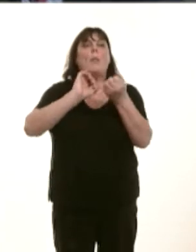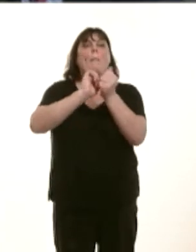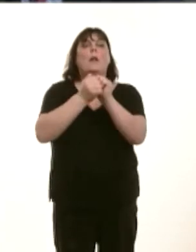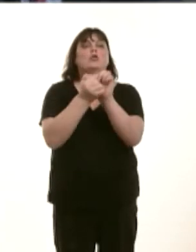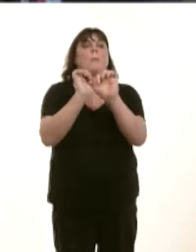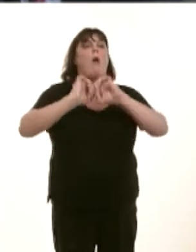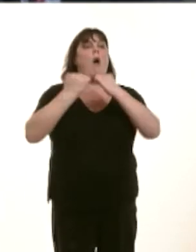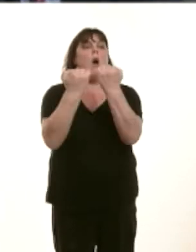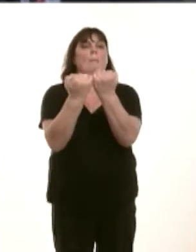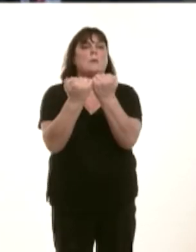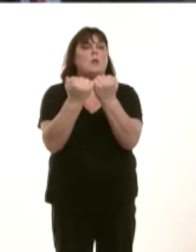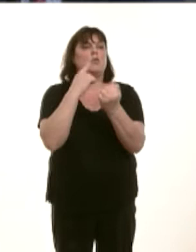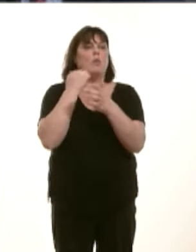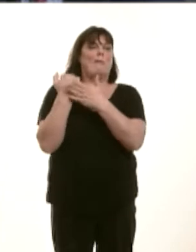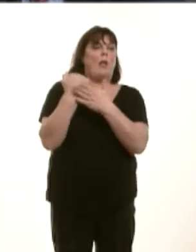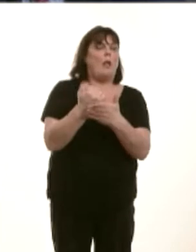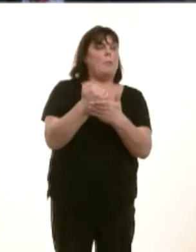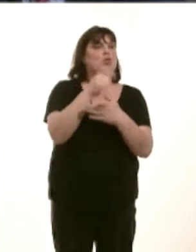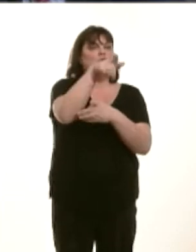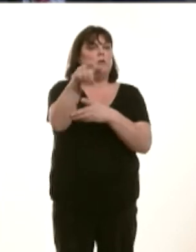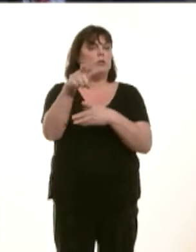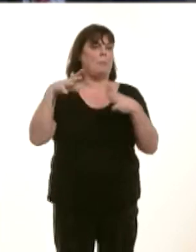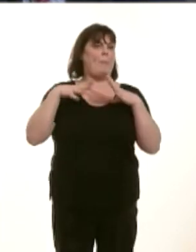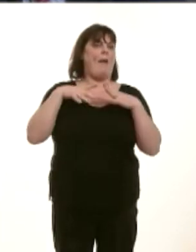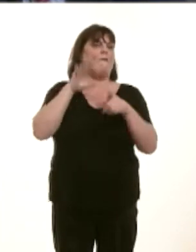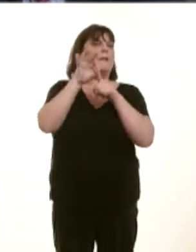students with interview preparation and, of course, with the delivery of super-curricularóextra-curricular,